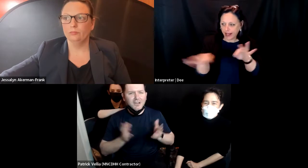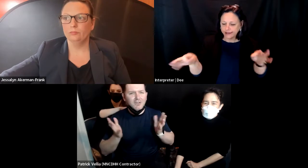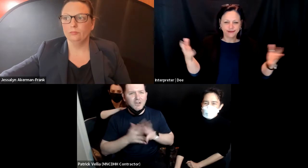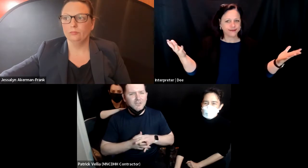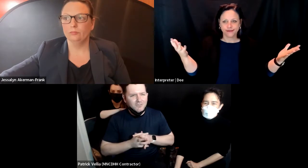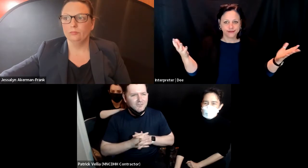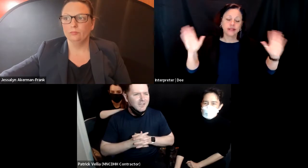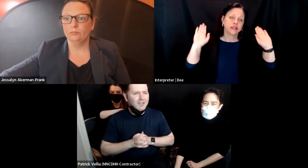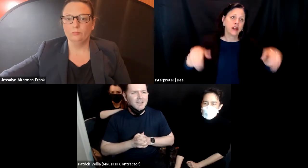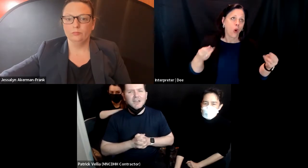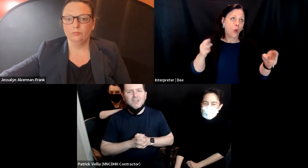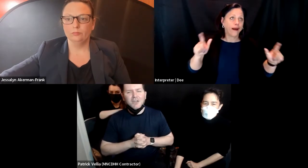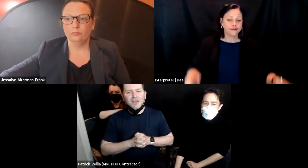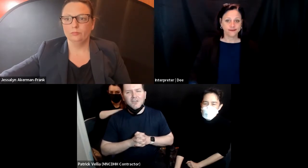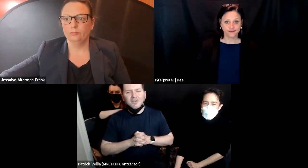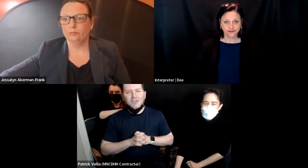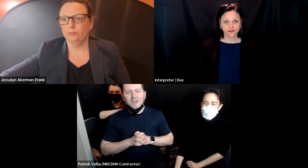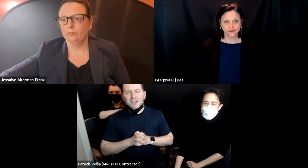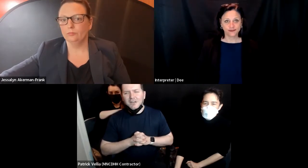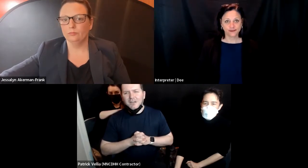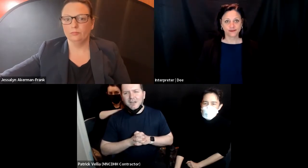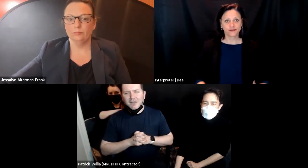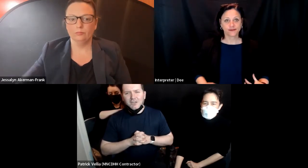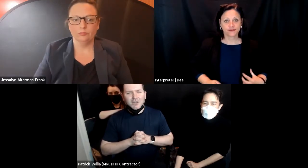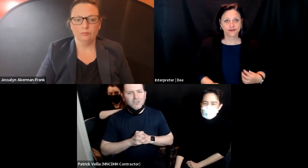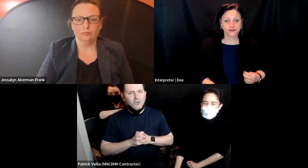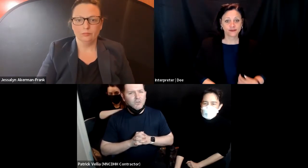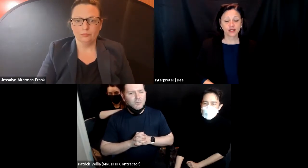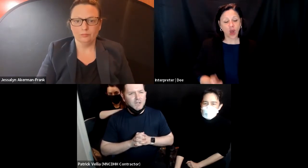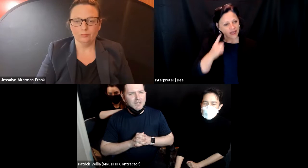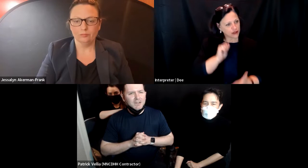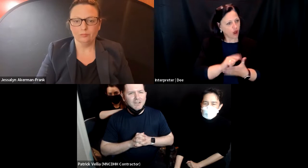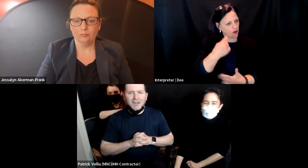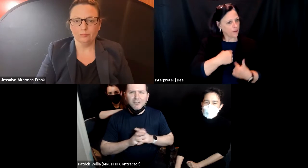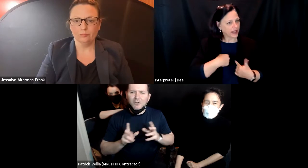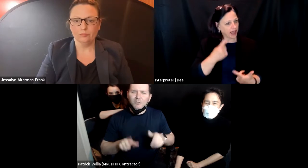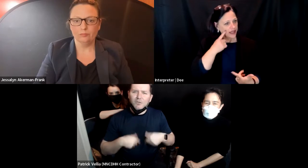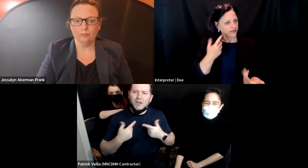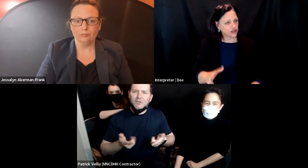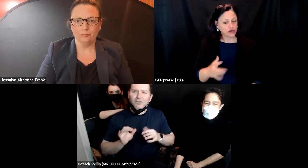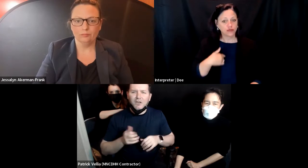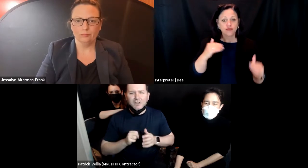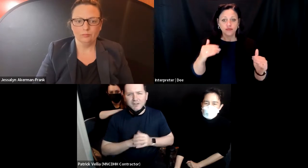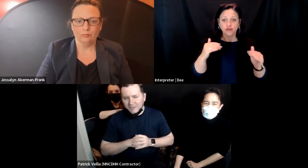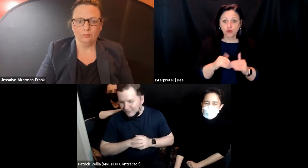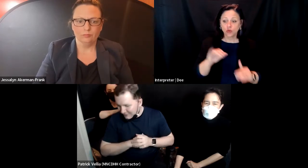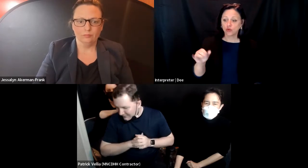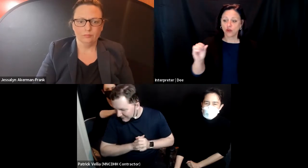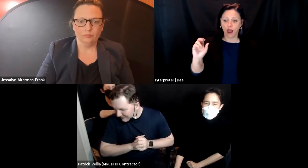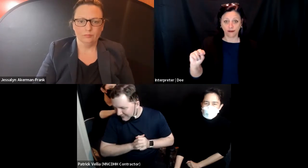There's really no way to force them to use regular sentence case. So, I think that's all for me.